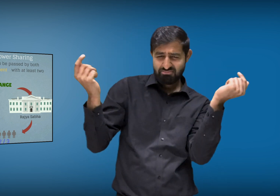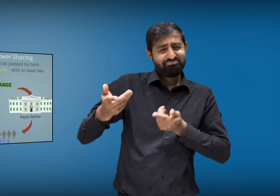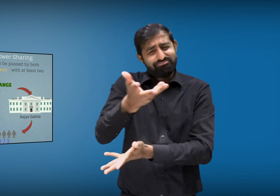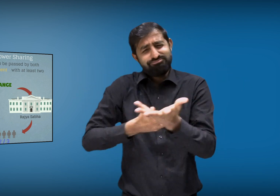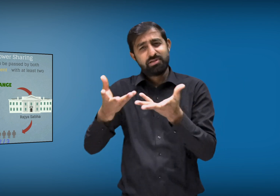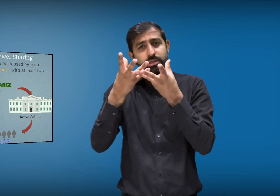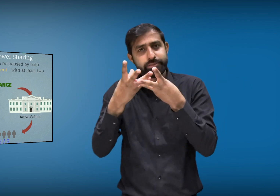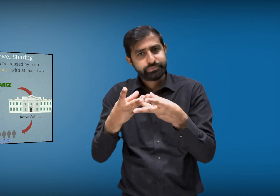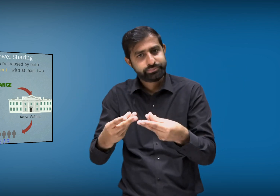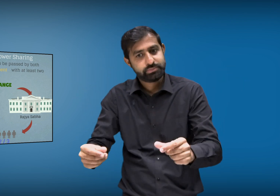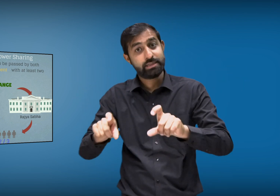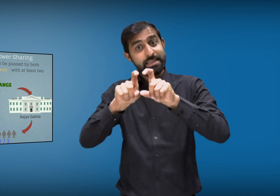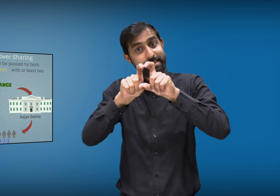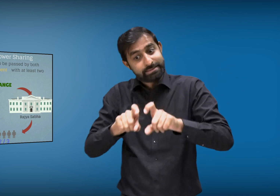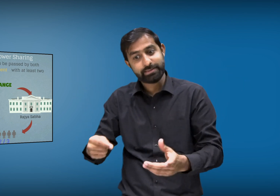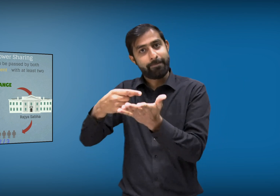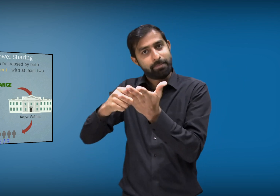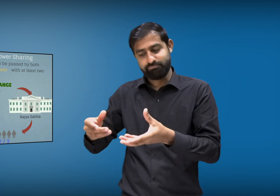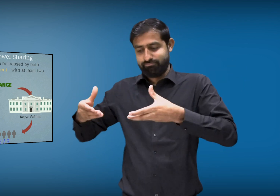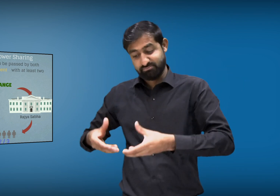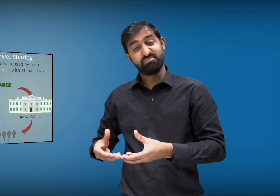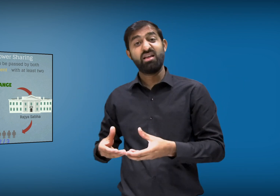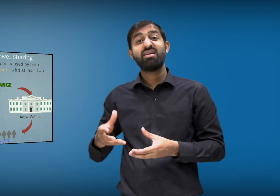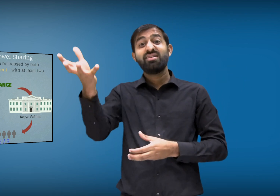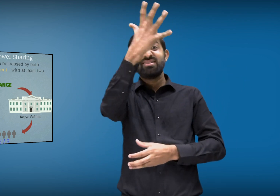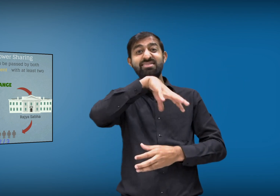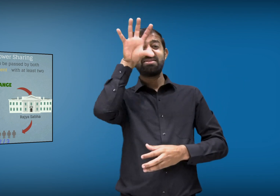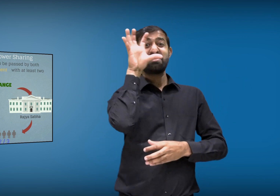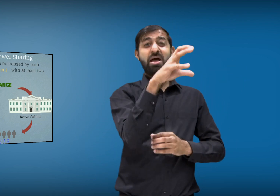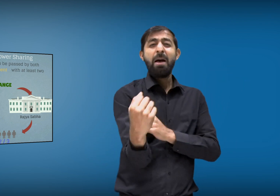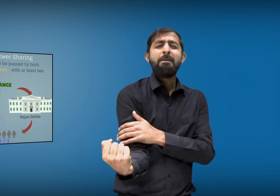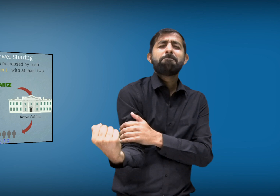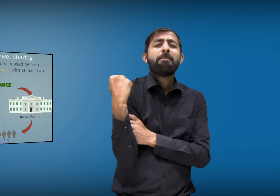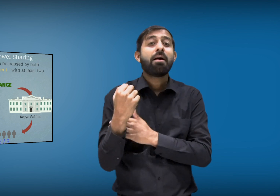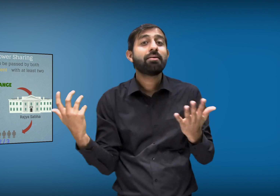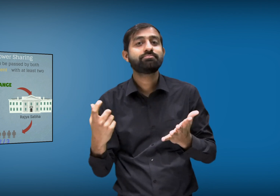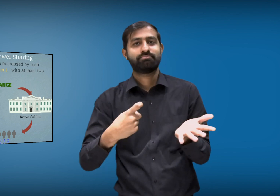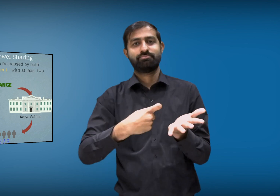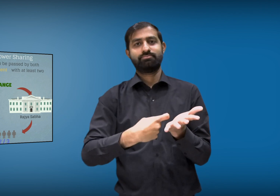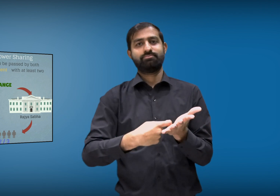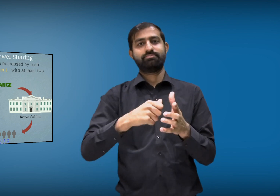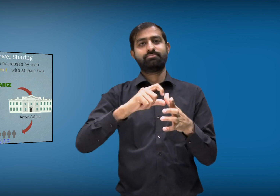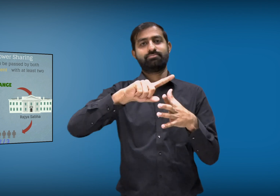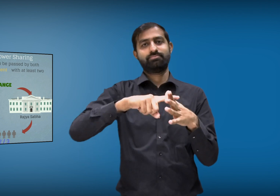will have a discussion on the concerned matter and will then take this ahead to